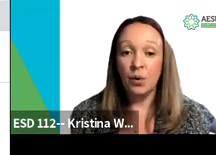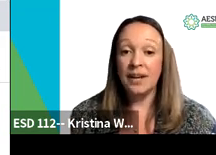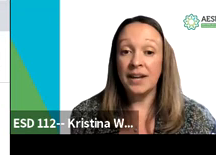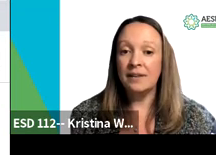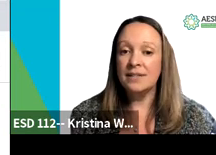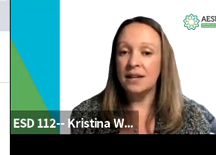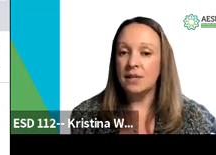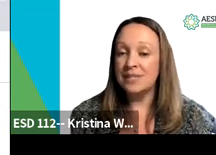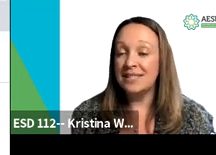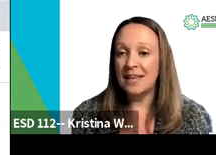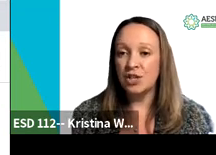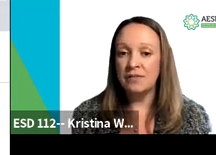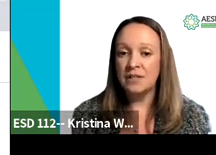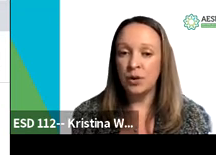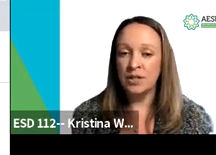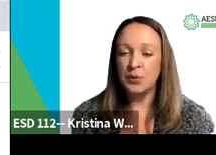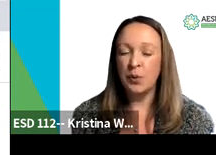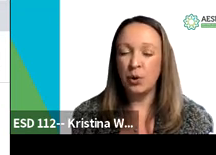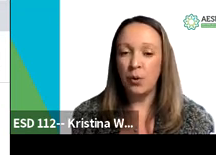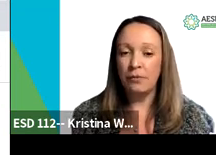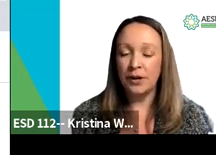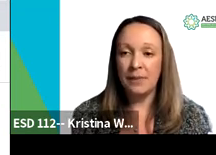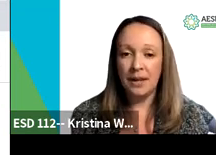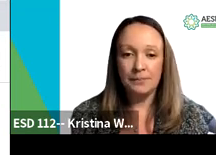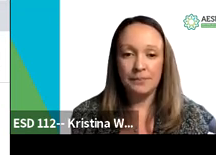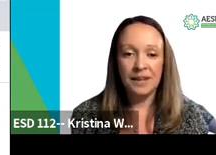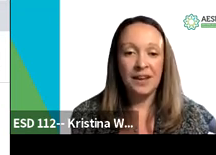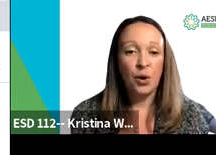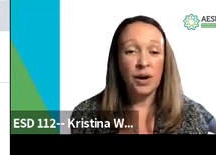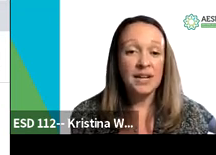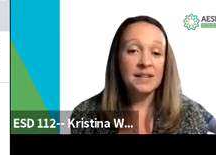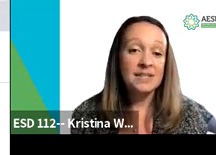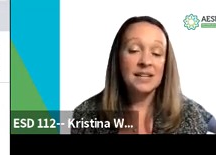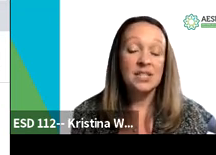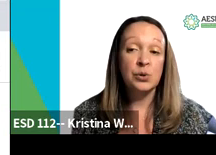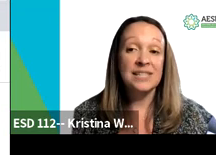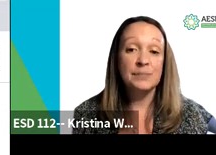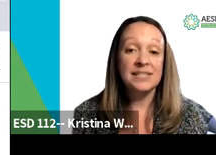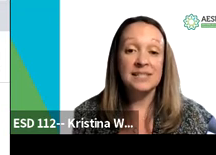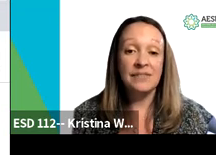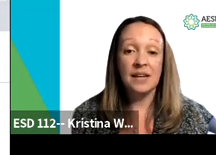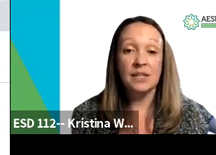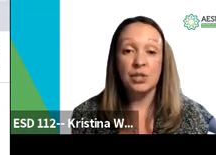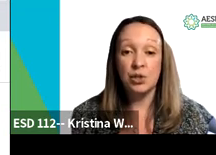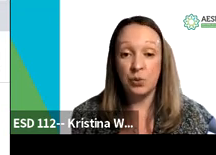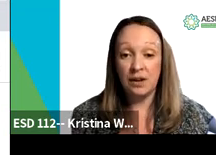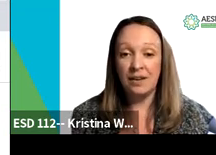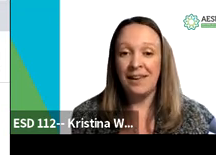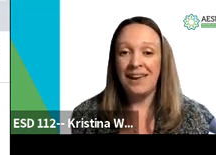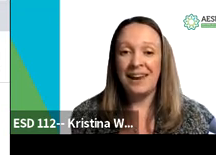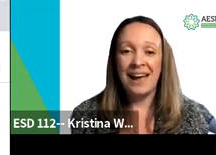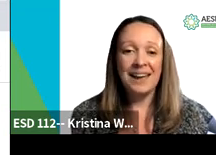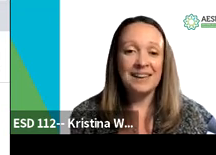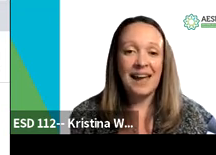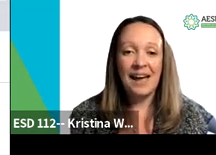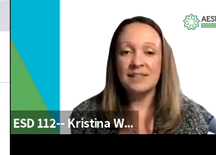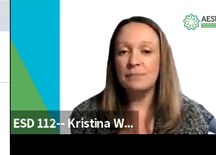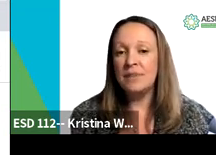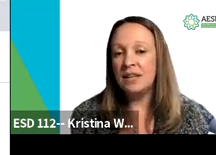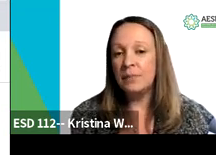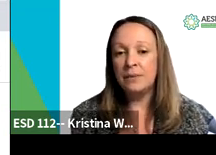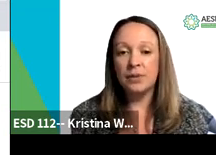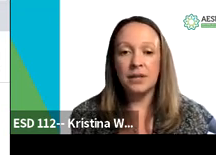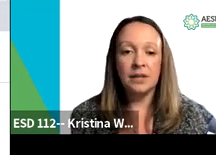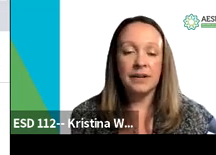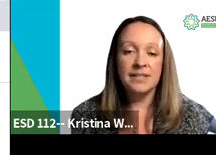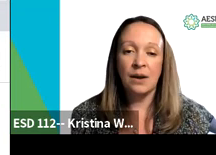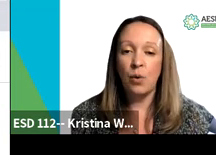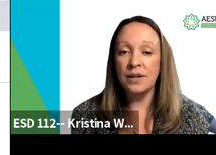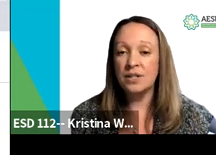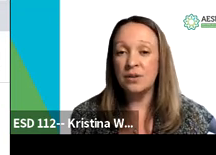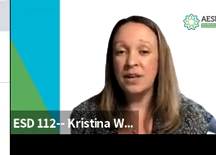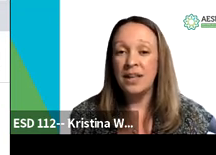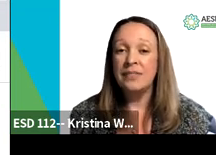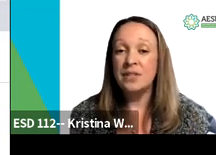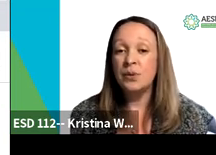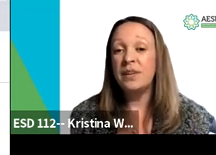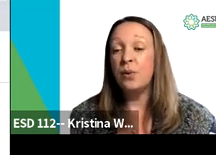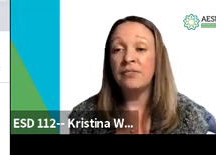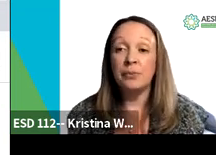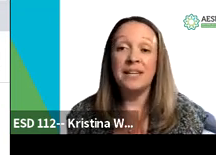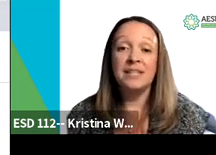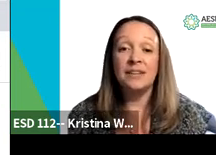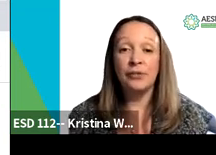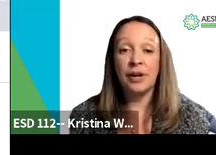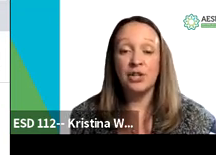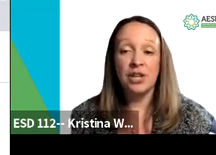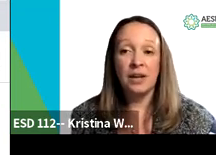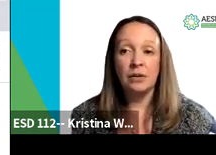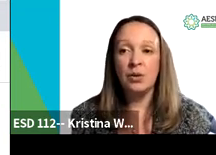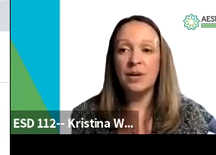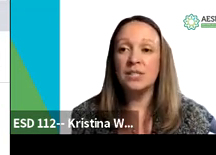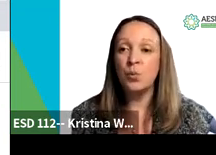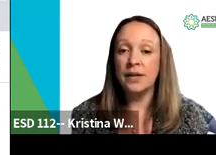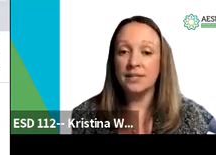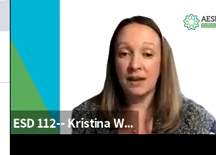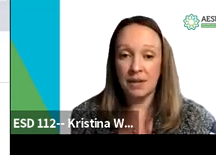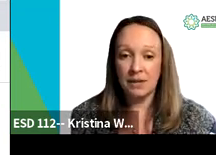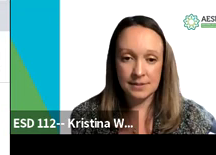ESD 112-- Kristina Wambold: Or I can assign it to a section of this course, which we will go over in a minute, or I can assign it to a specific student and I can add as many people in here as I want to. This would be a way for me to differentiate who gets what assignments.